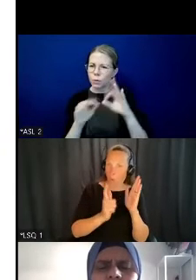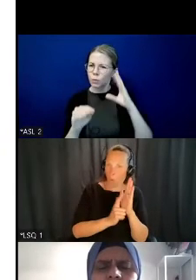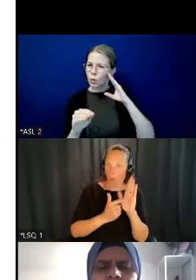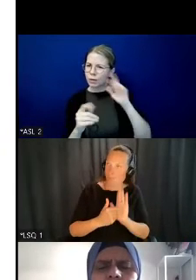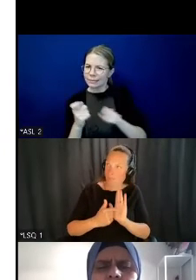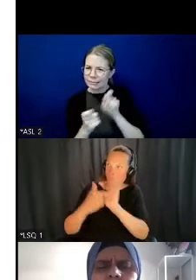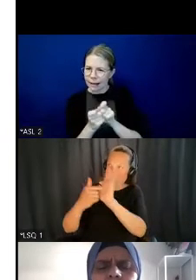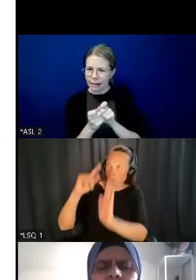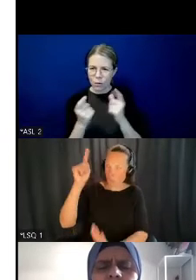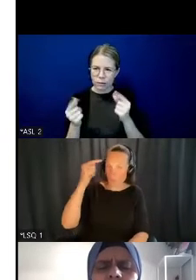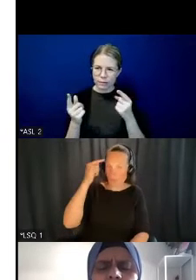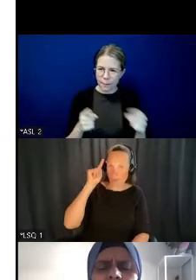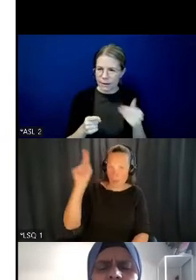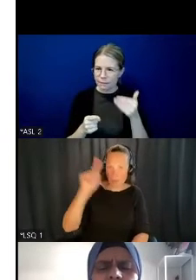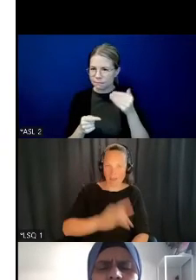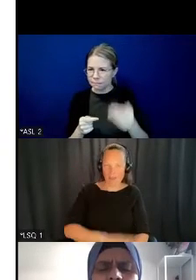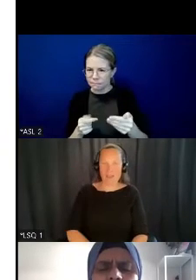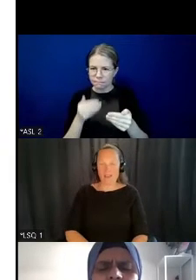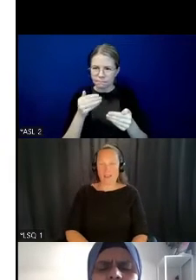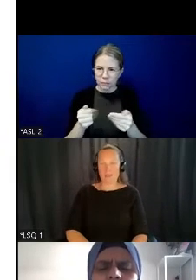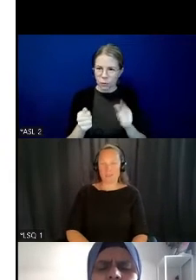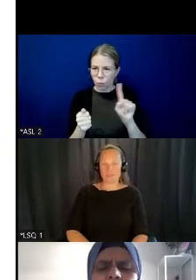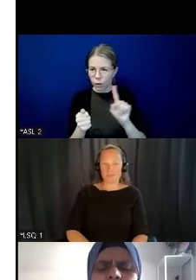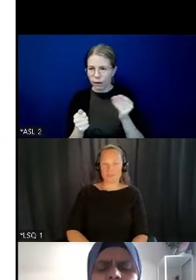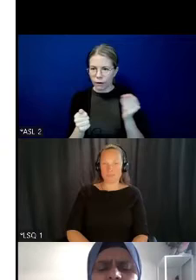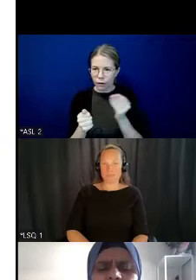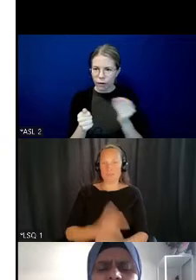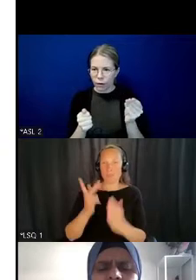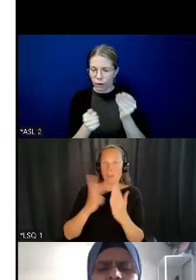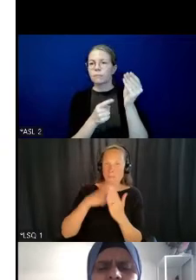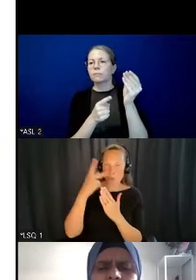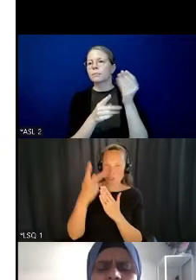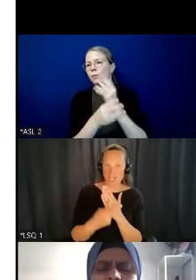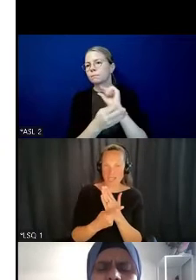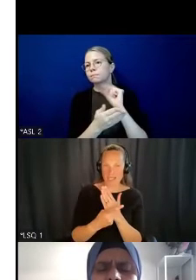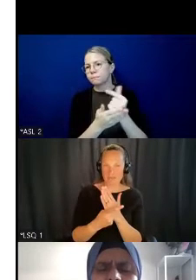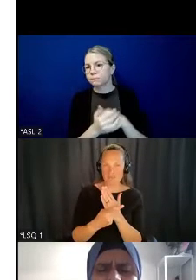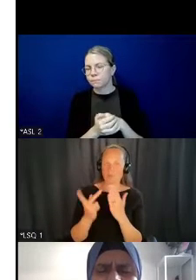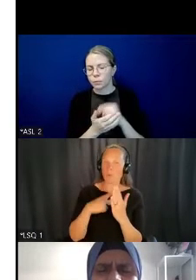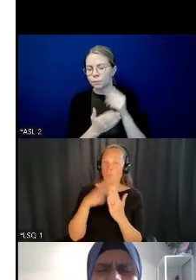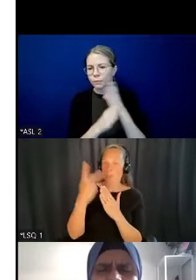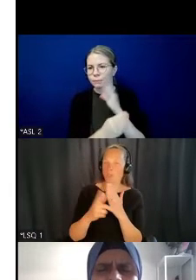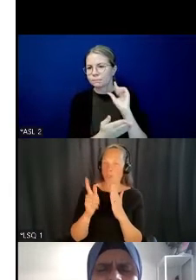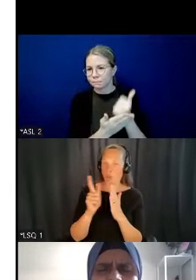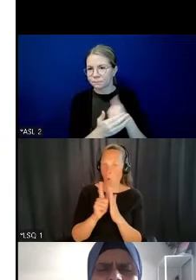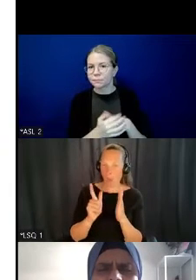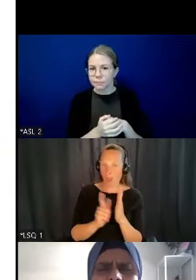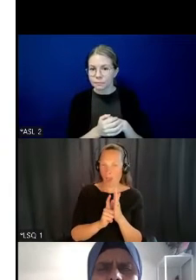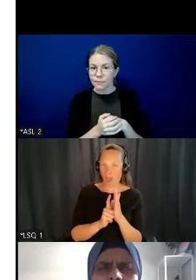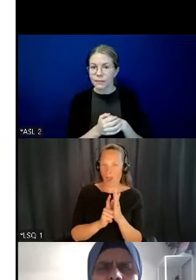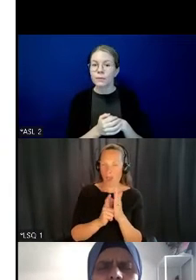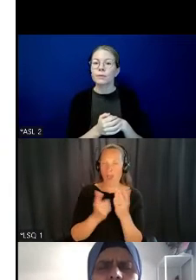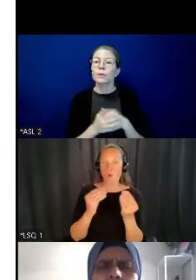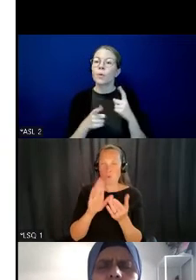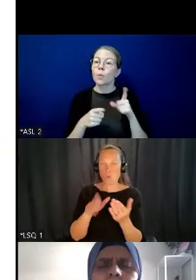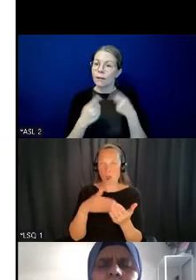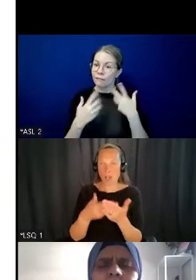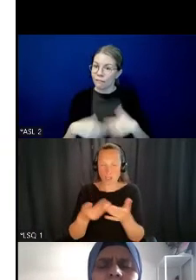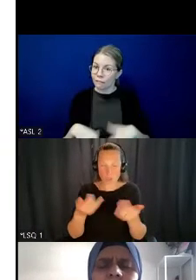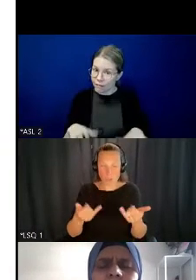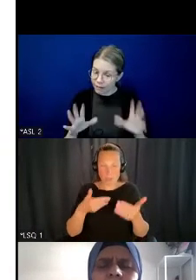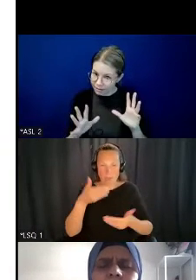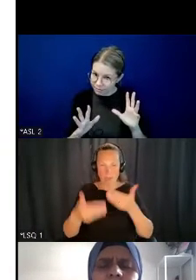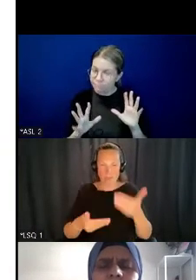THEN WE WILL BEGIN OUR JOURNEY OF BENEFIT DESIGN AND BENEFIT IMPLEMENTATION. WE WANT THIS BENEFIT